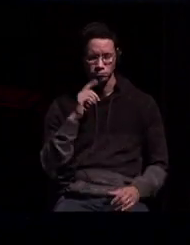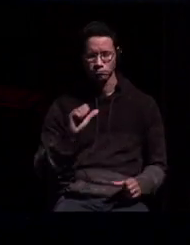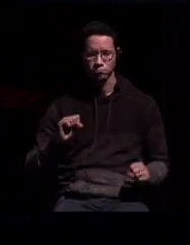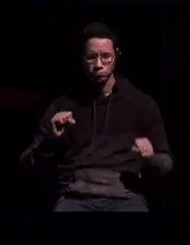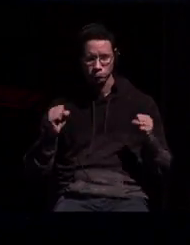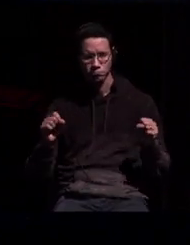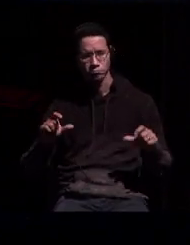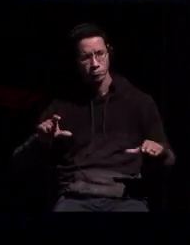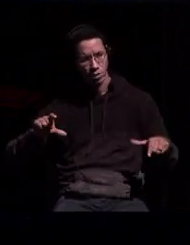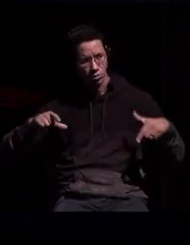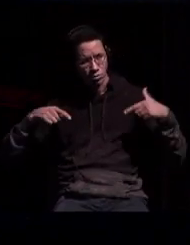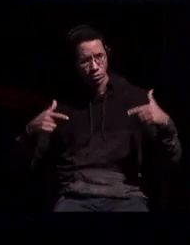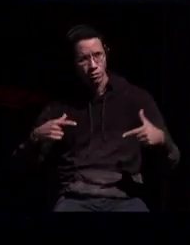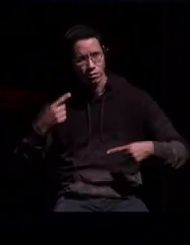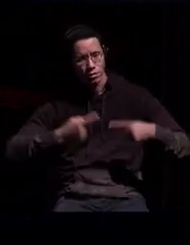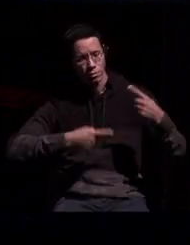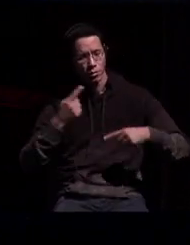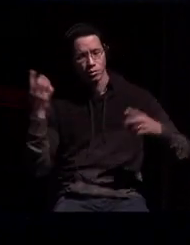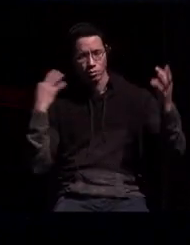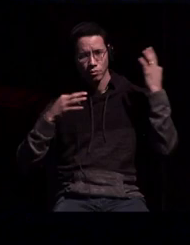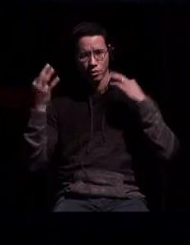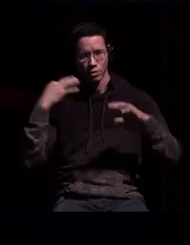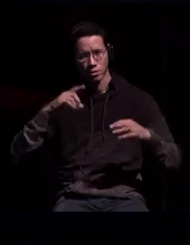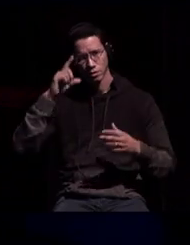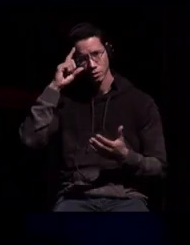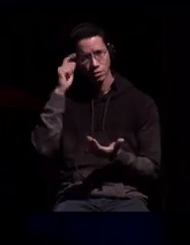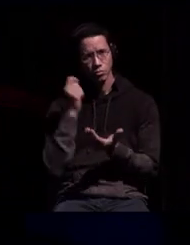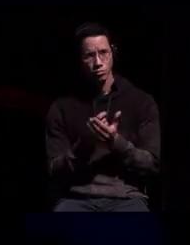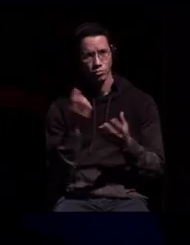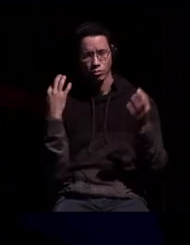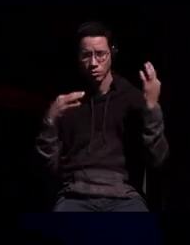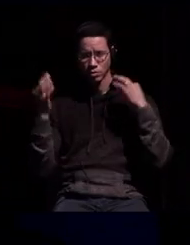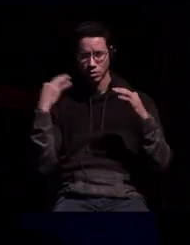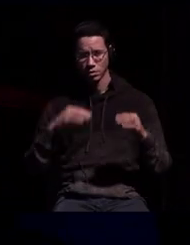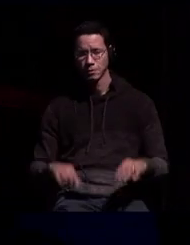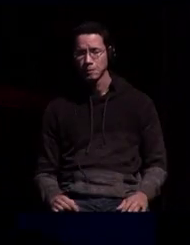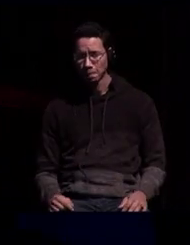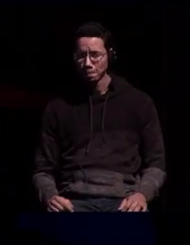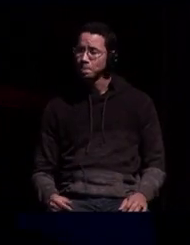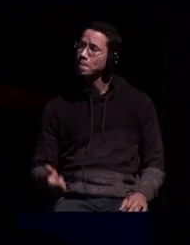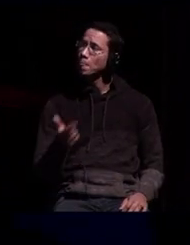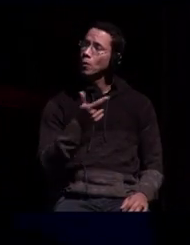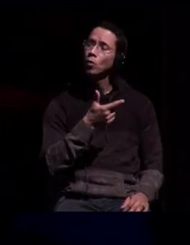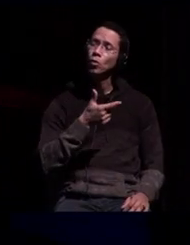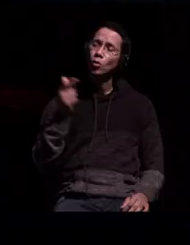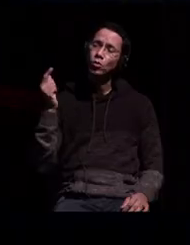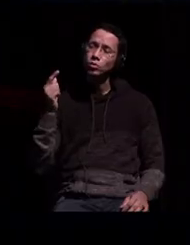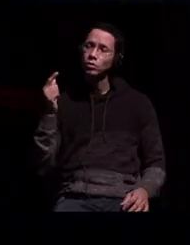of tourism policies and decision. Another matter is the instrumentalization of women’s economic empowerment.